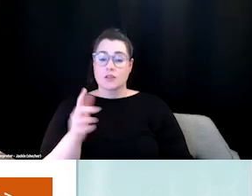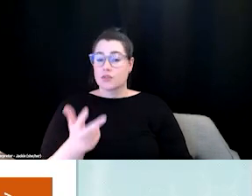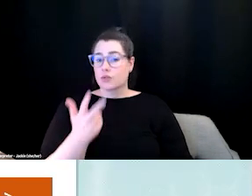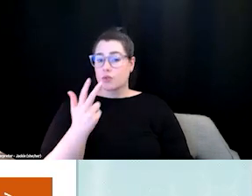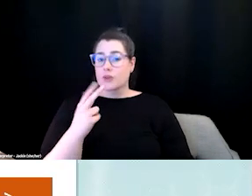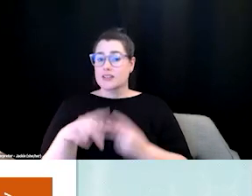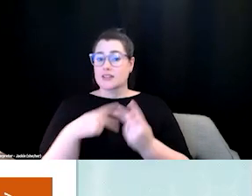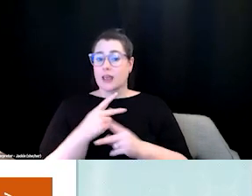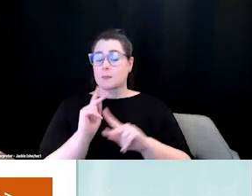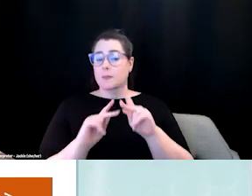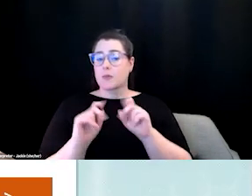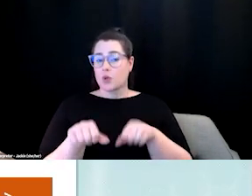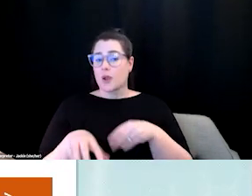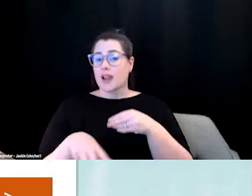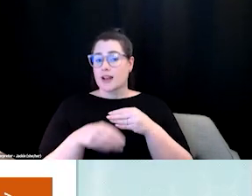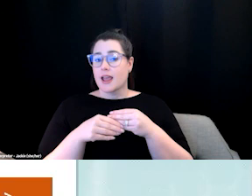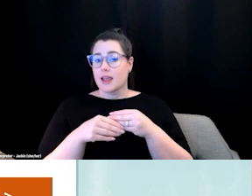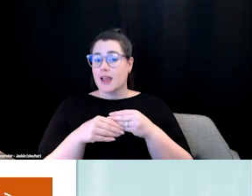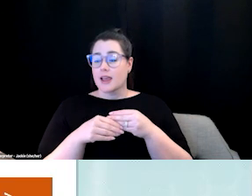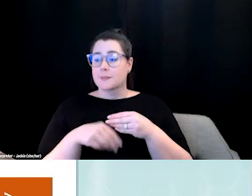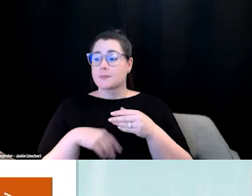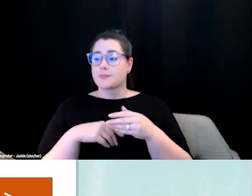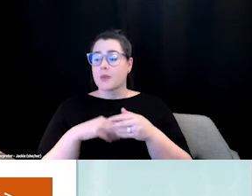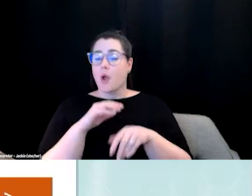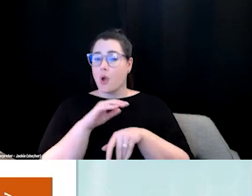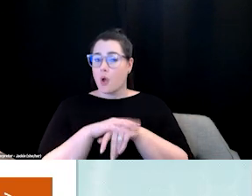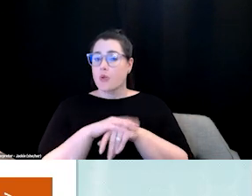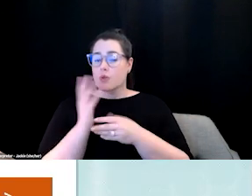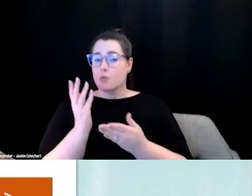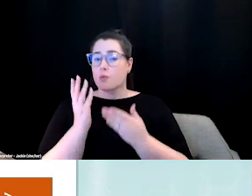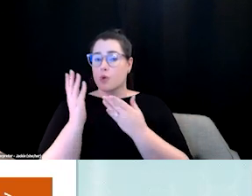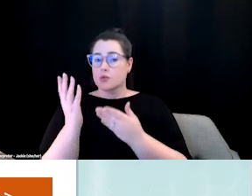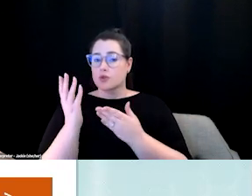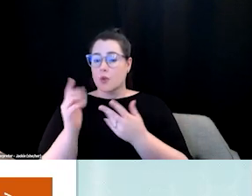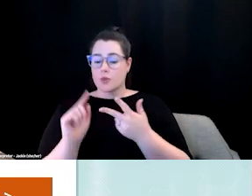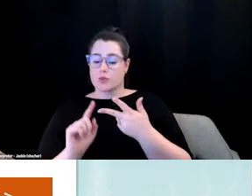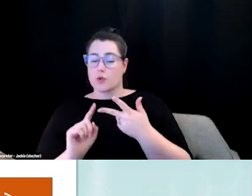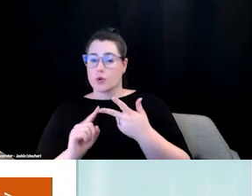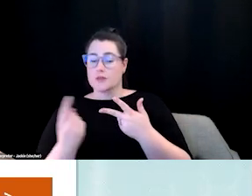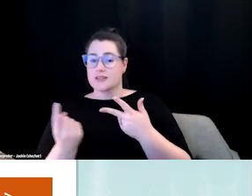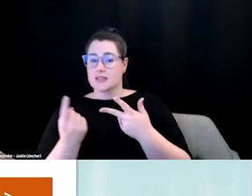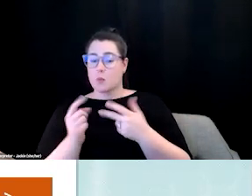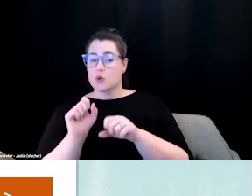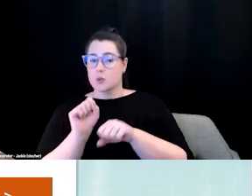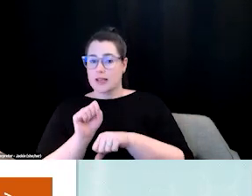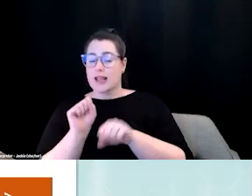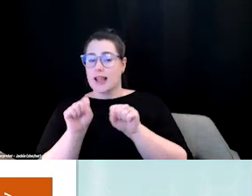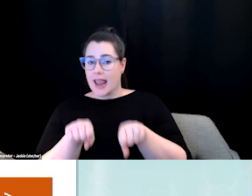Two are what I consider they're on the proposal, and the third it is someone that can work on your proposal, but they're more of a personnel.